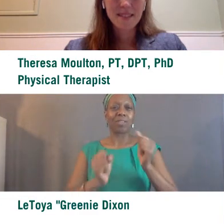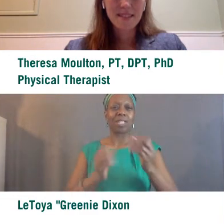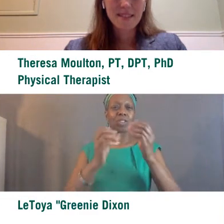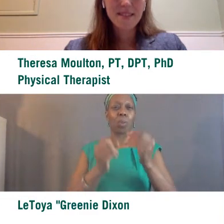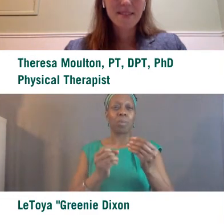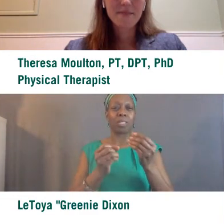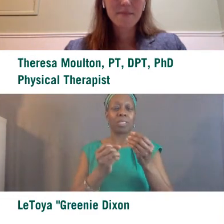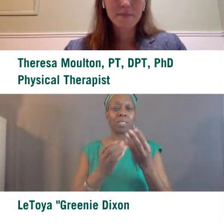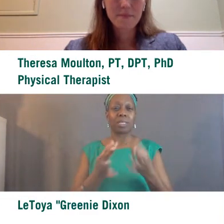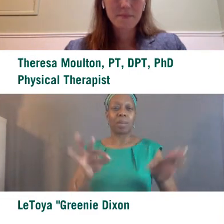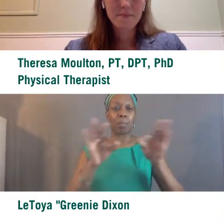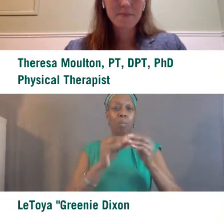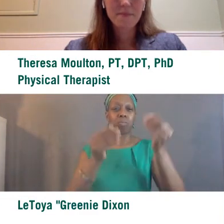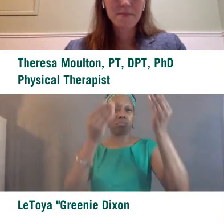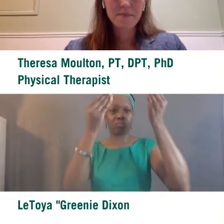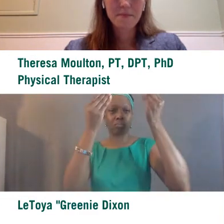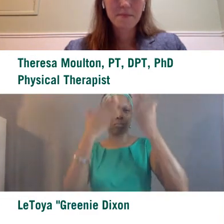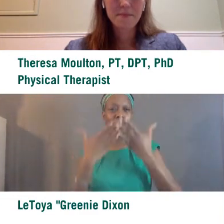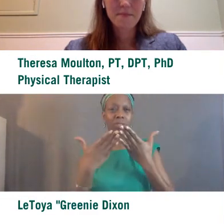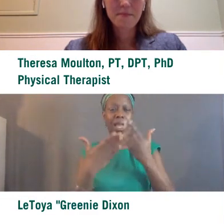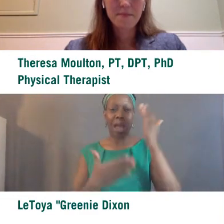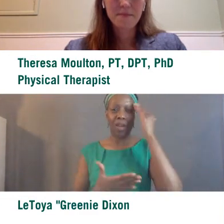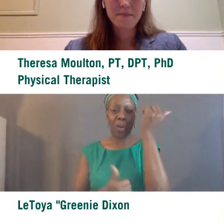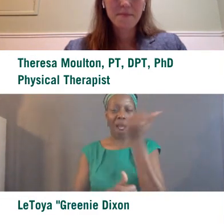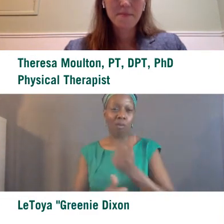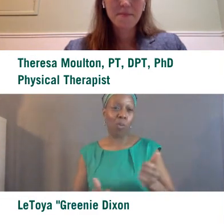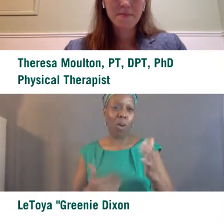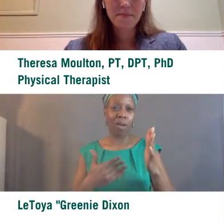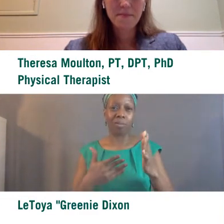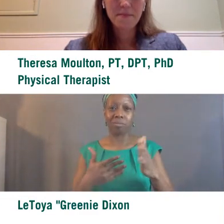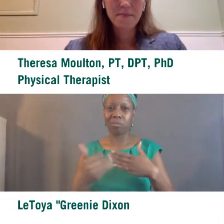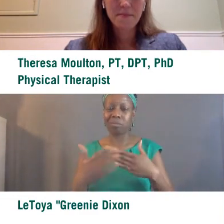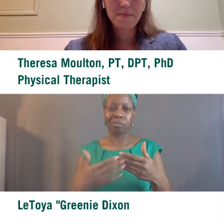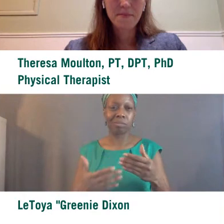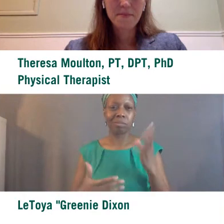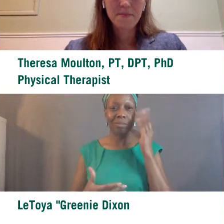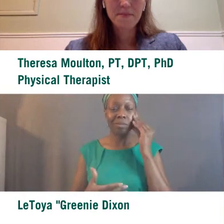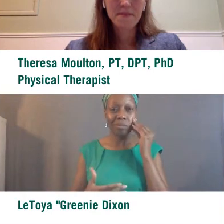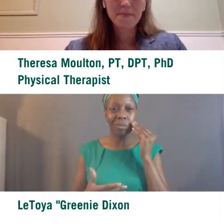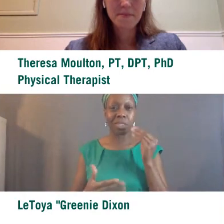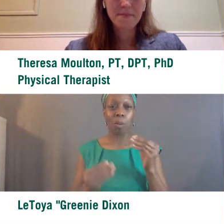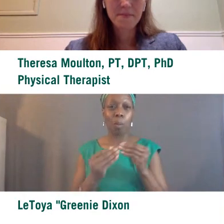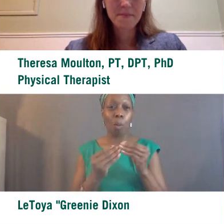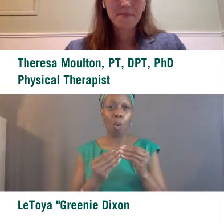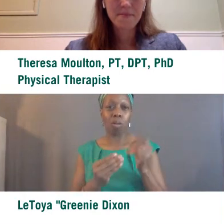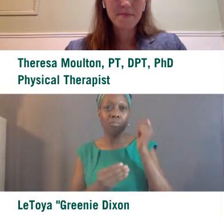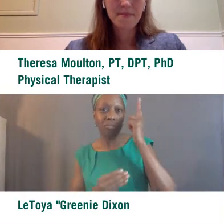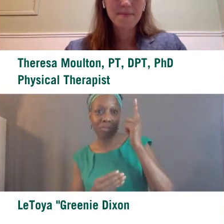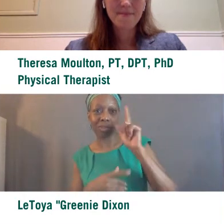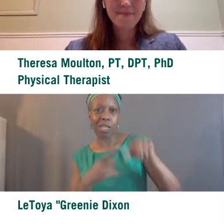I'm sure everyone has been enlightened as have I. But now I would actually like to invite the Johnson family